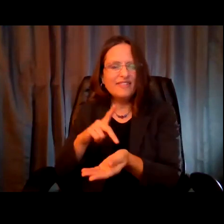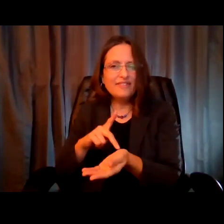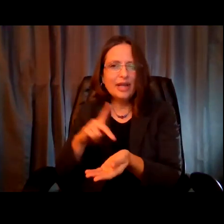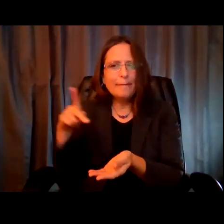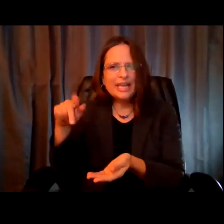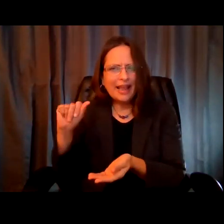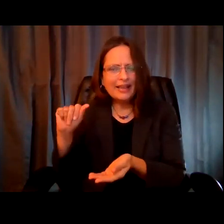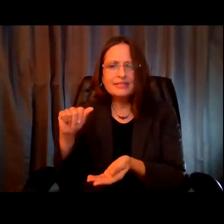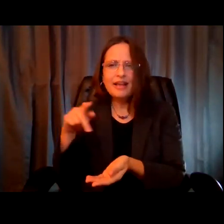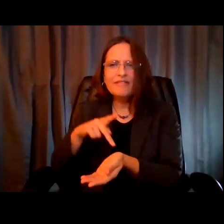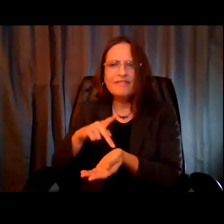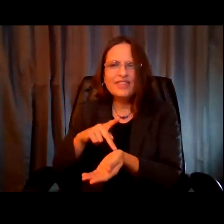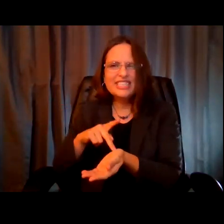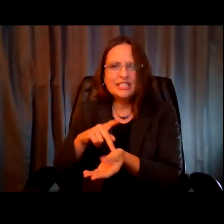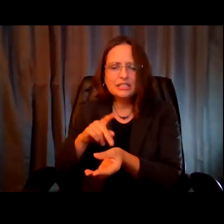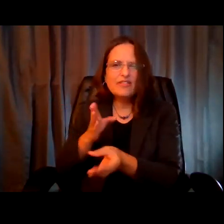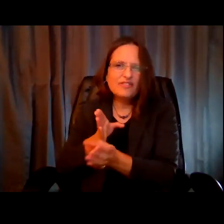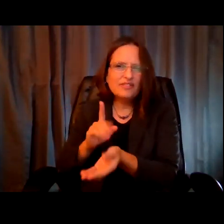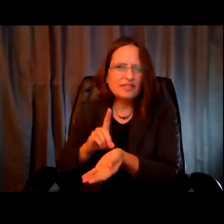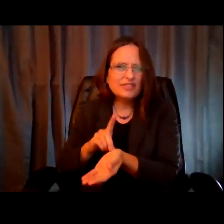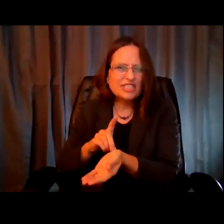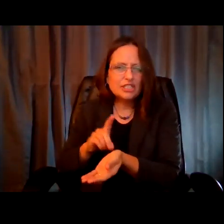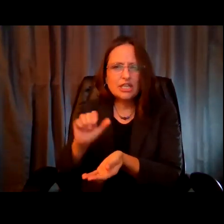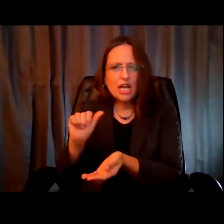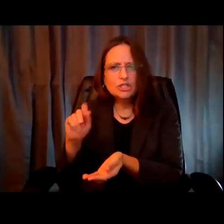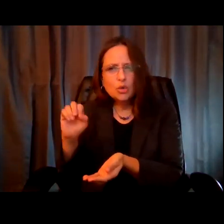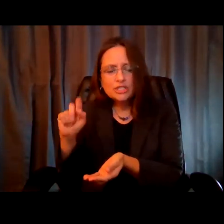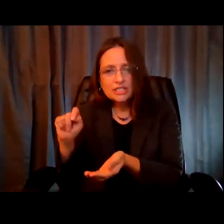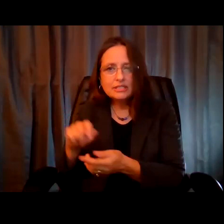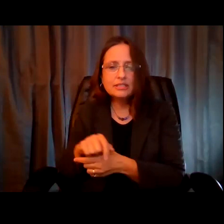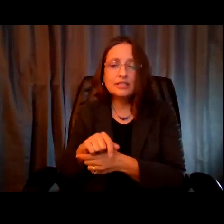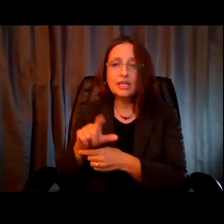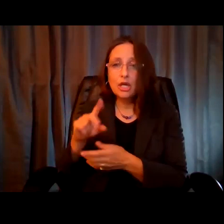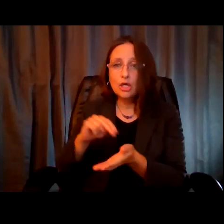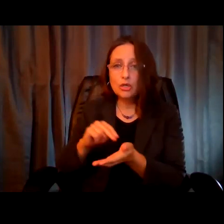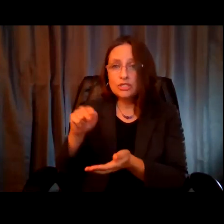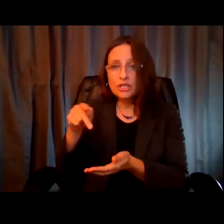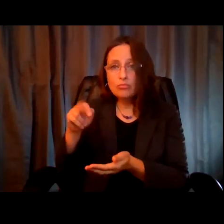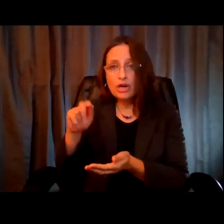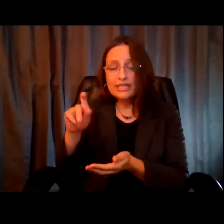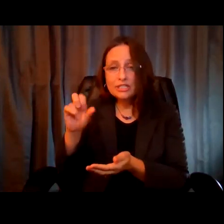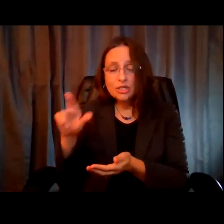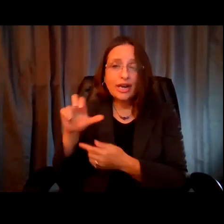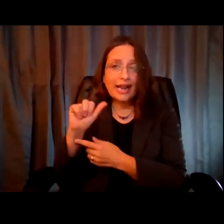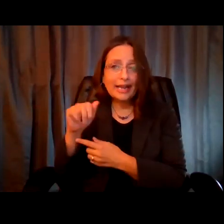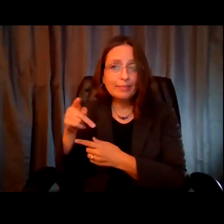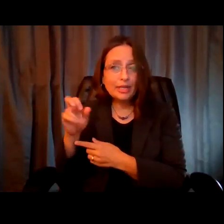out. You can use these for many purposes, one to message a provider or member of the medical team,